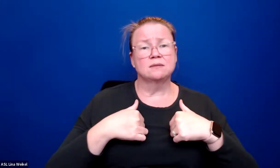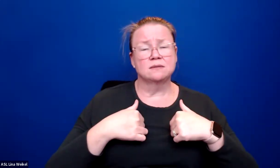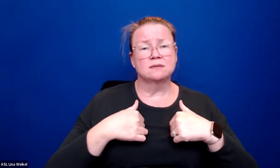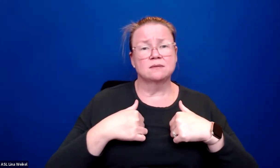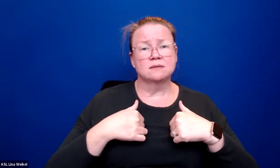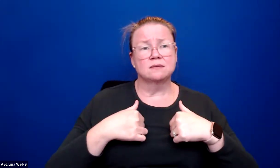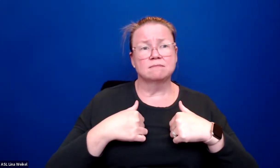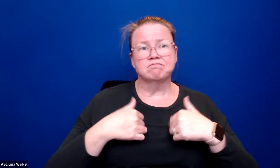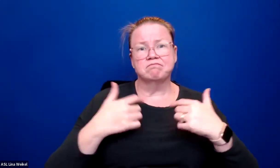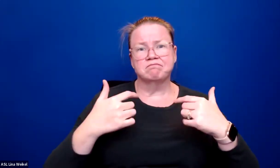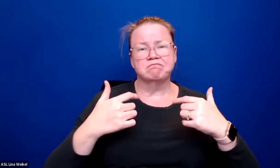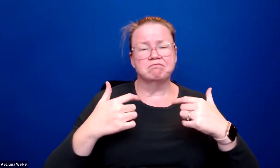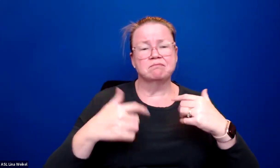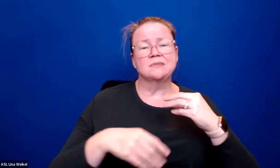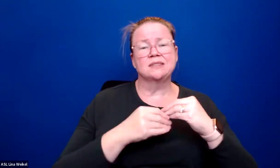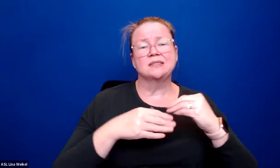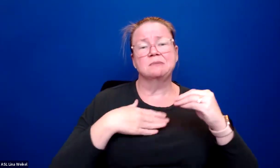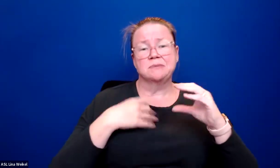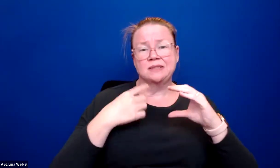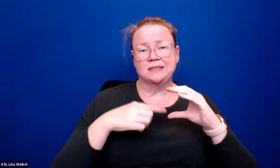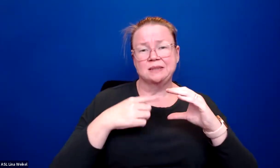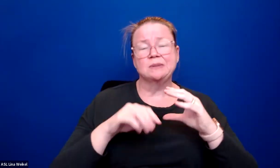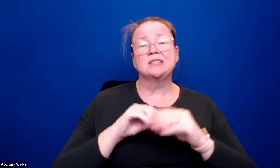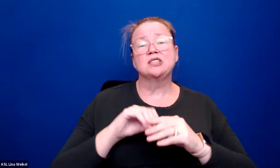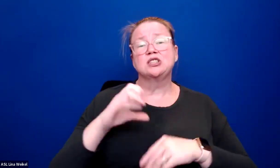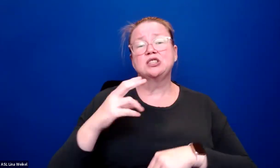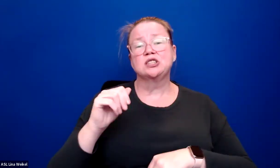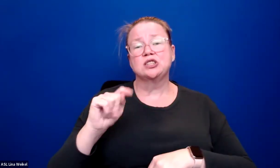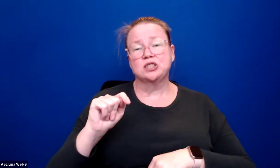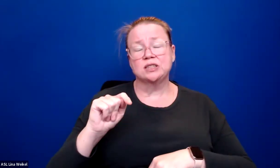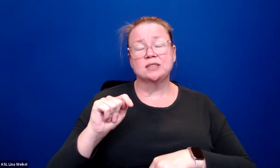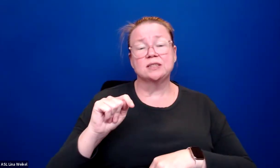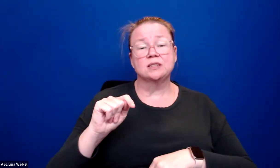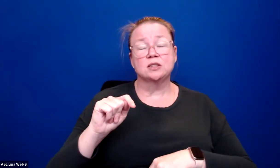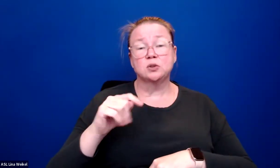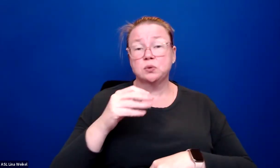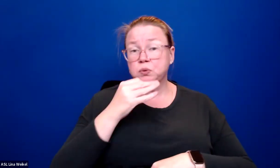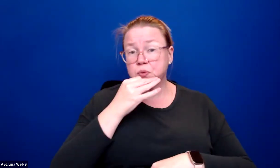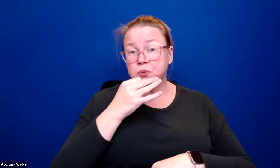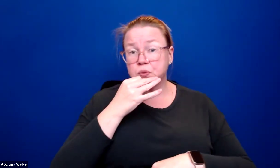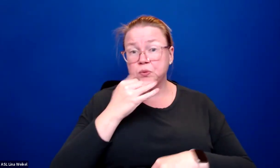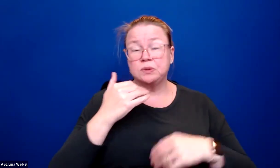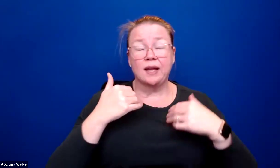Elissa w/ APRIL: I'm dropping my email in the chat, and just as soon as we have